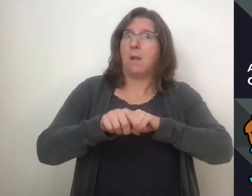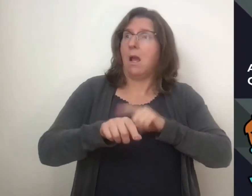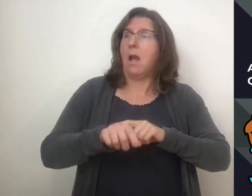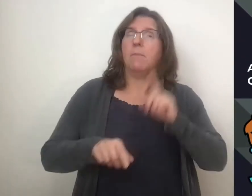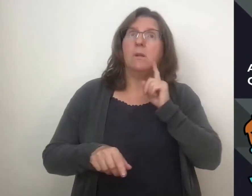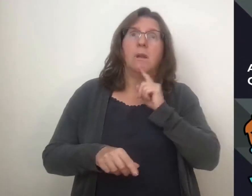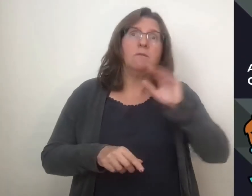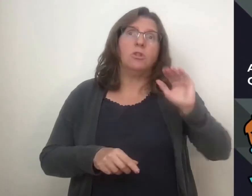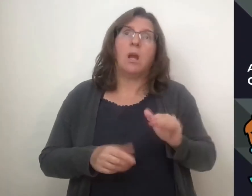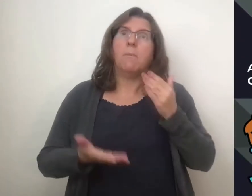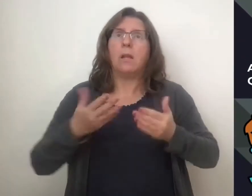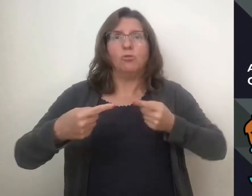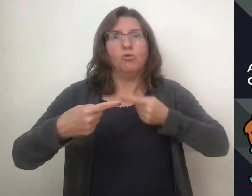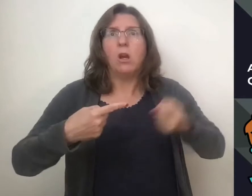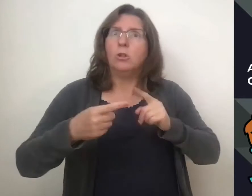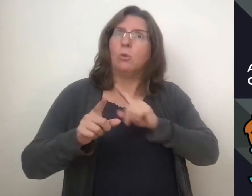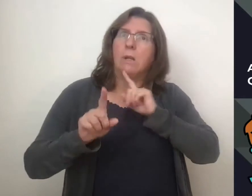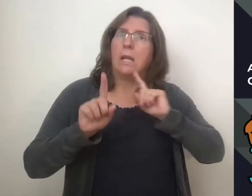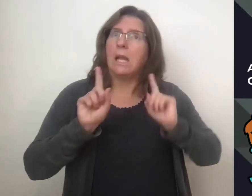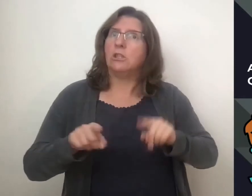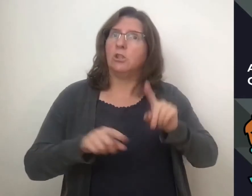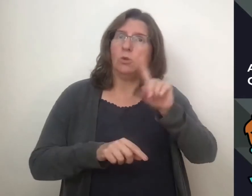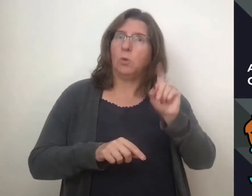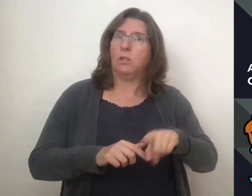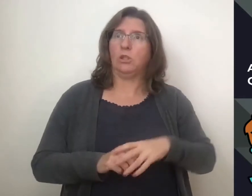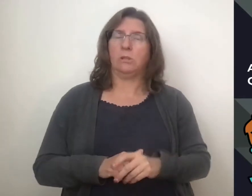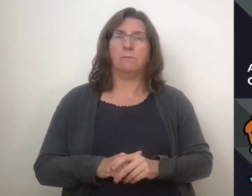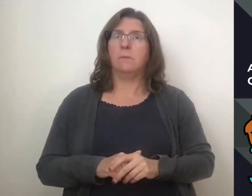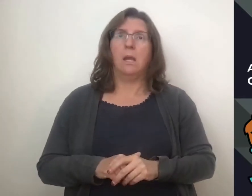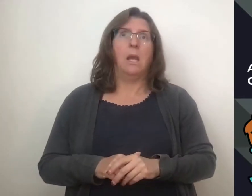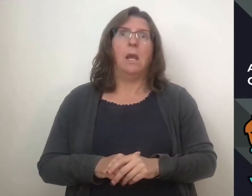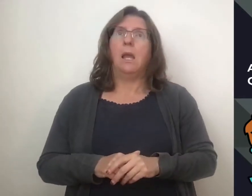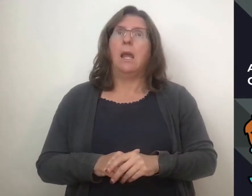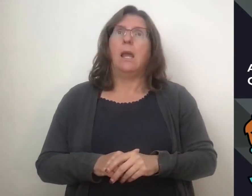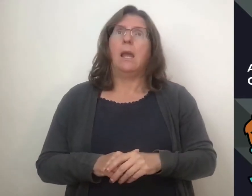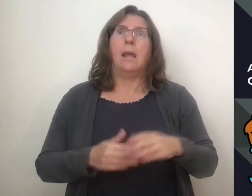The language deprived child may be challenged to answer questions.